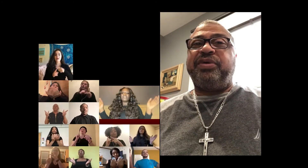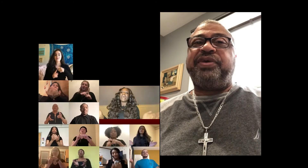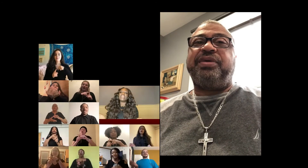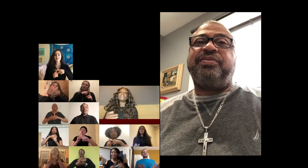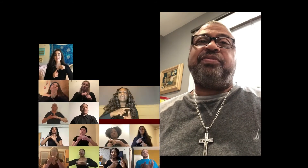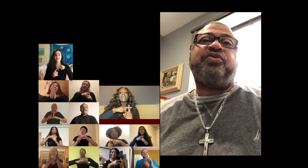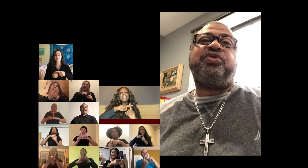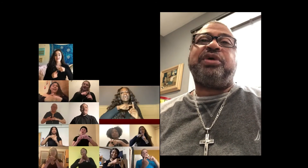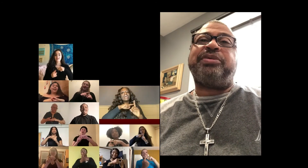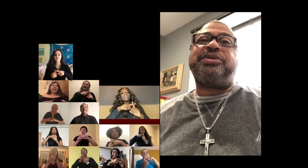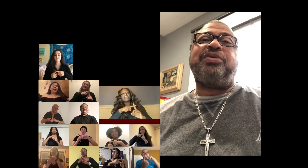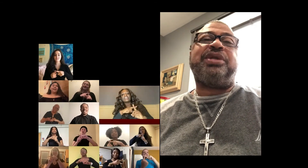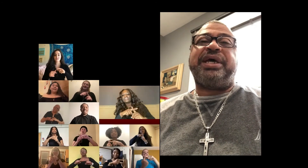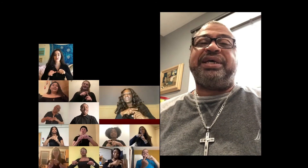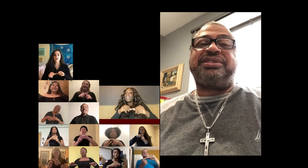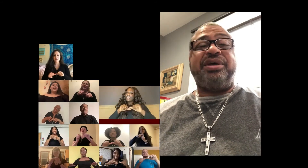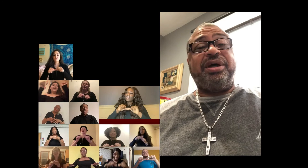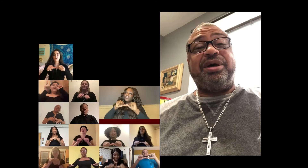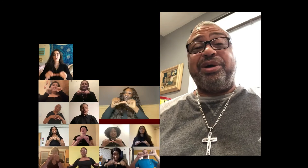With him, trouble don't last always.